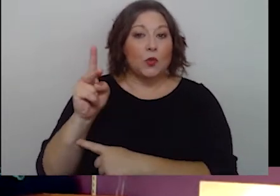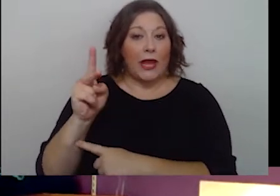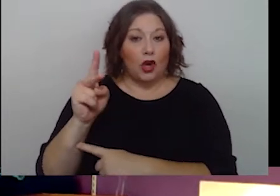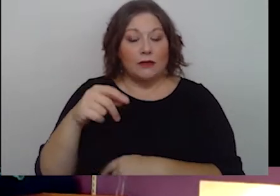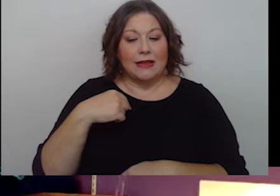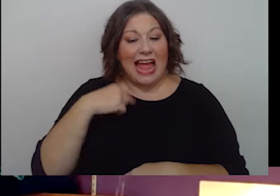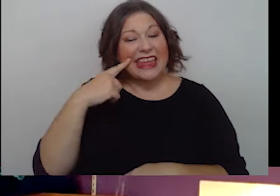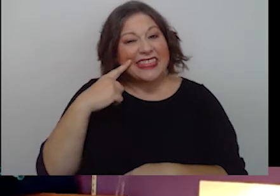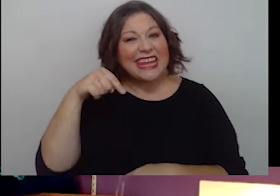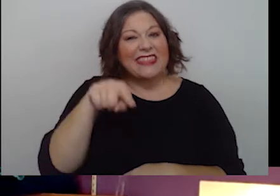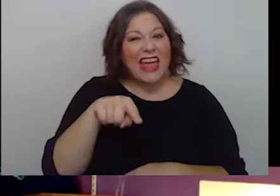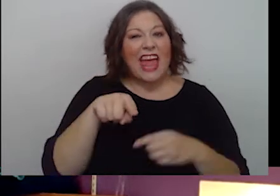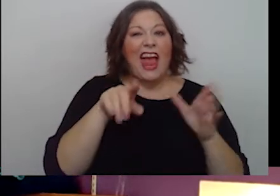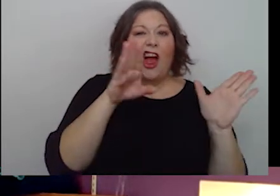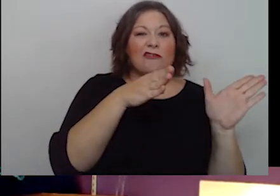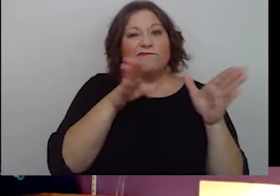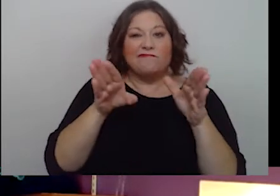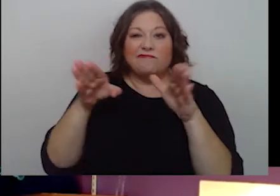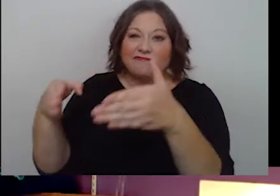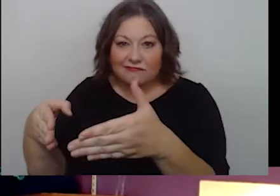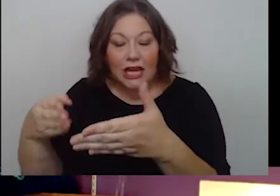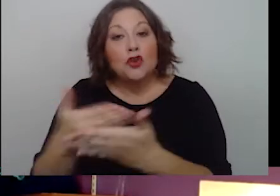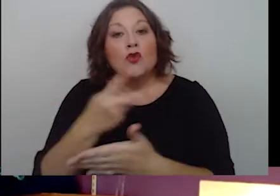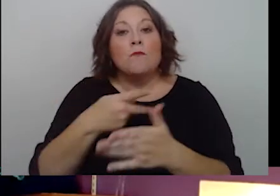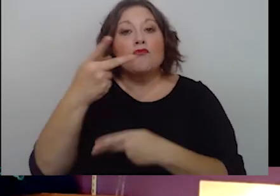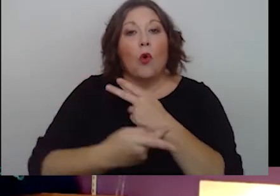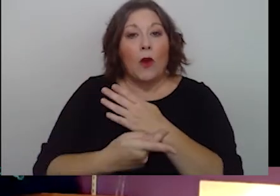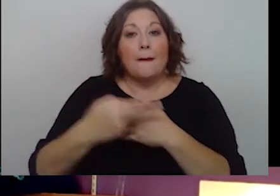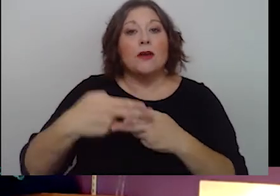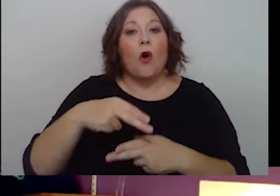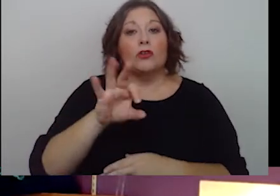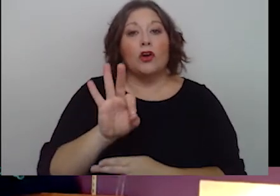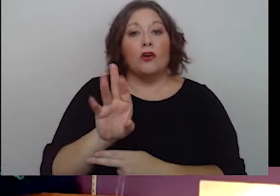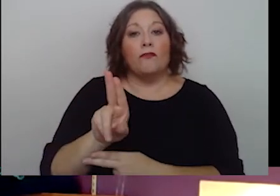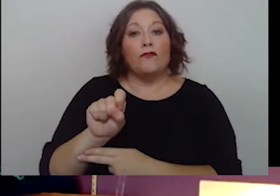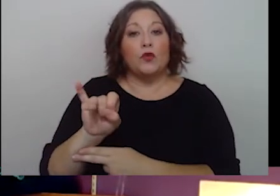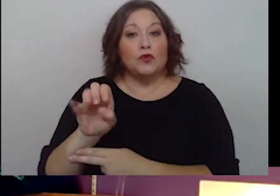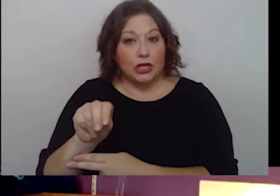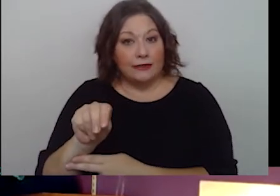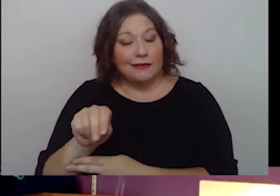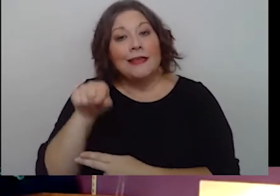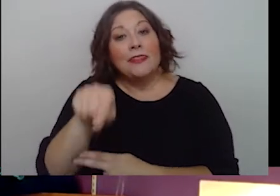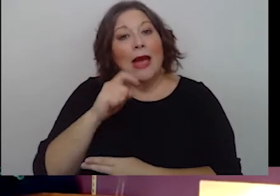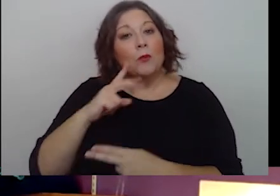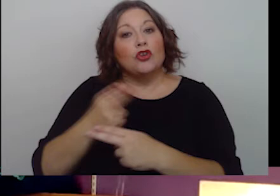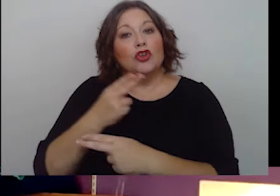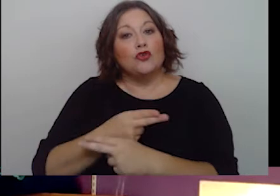I think they're moving toward a new program called Fusion that will end up bringing in JAWS which is